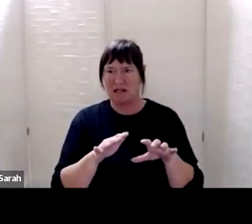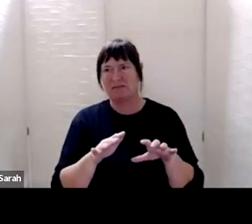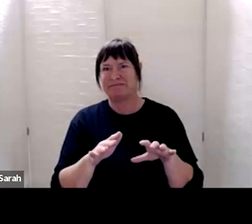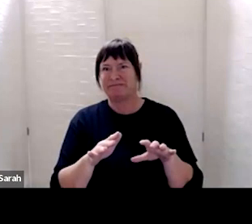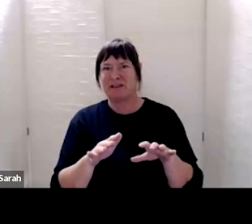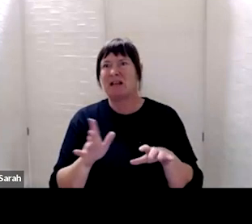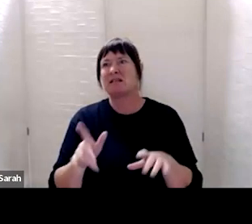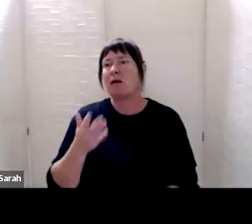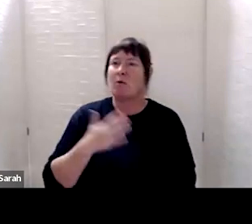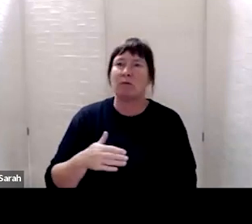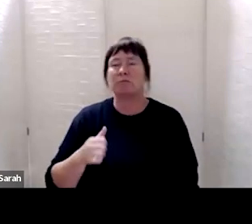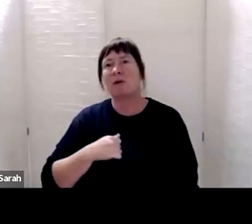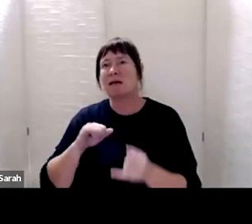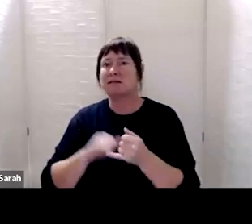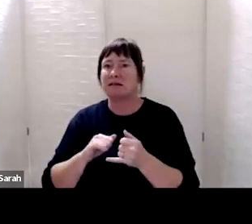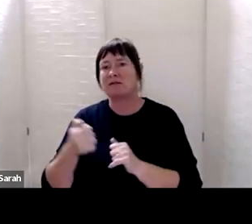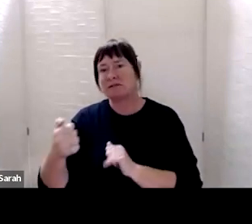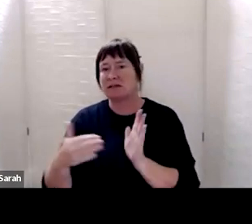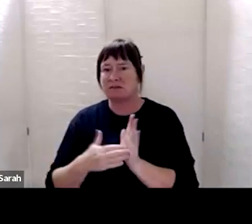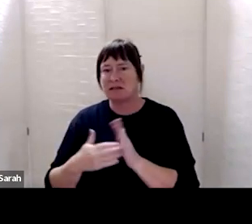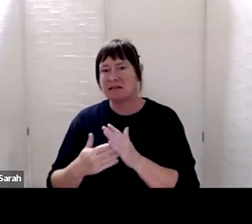you know, six months worth of events, movie theatre tickets because he loves the movies